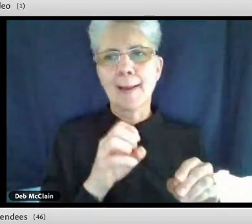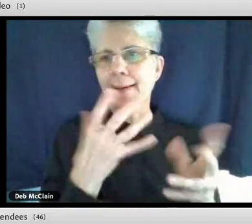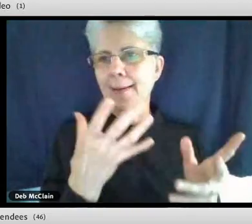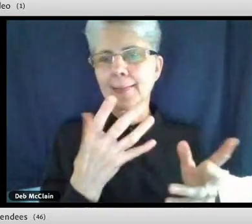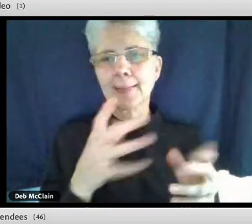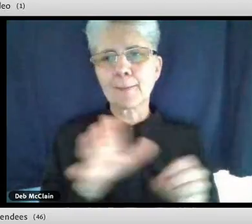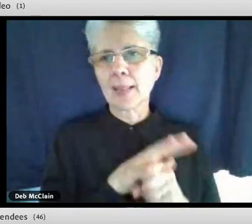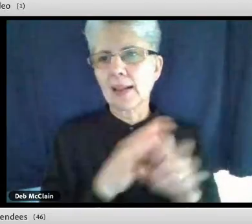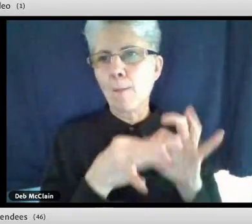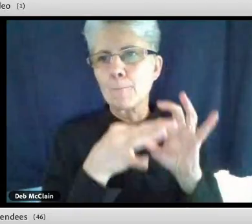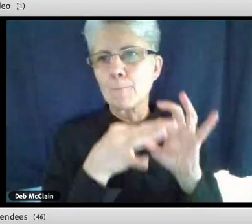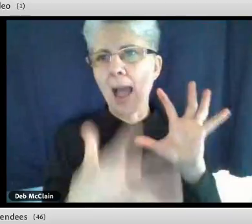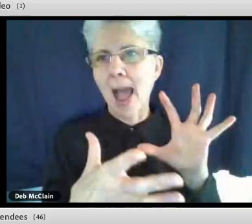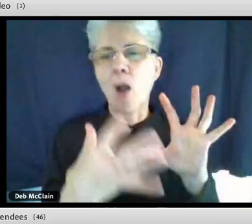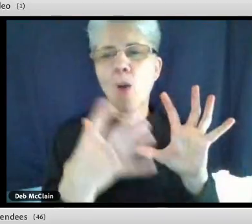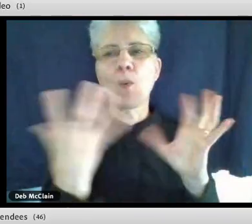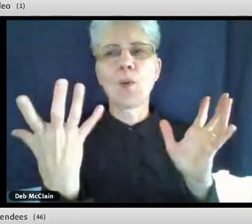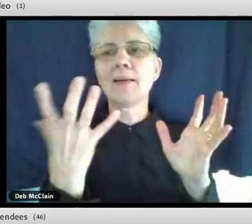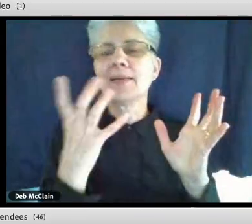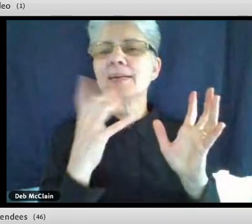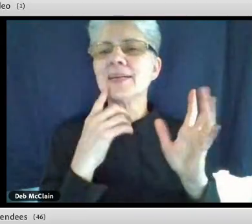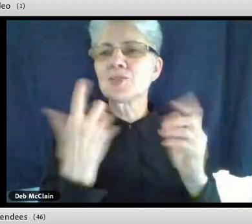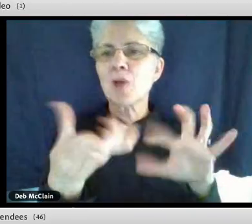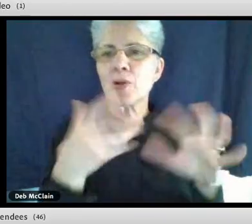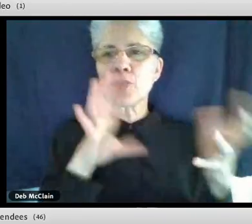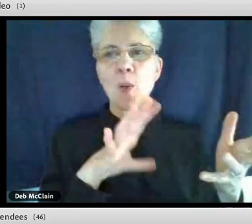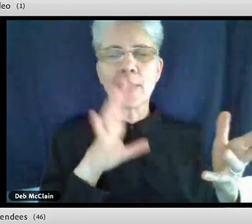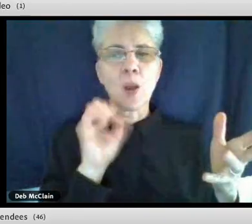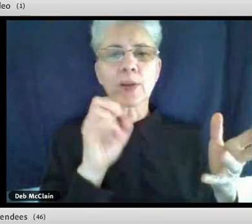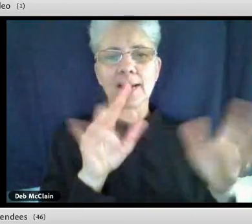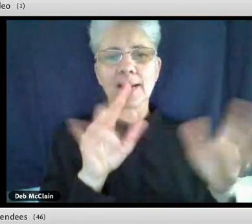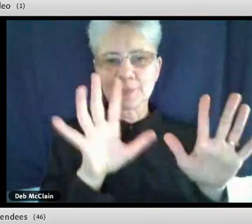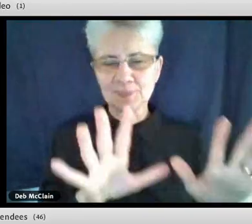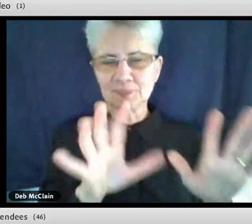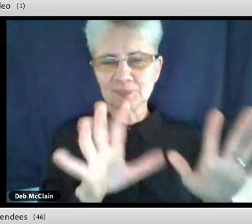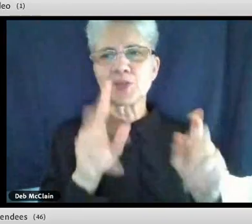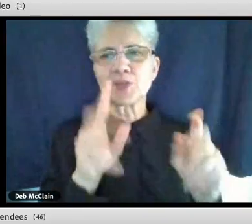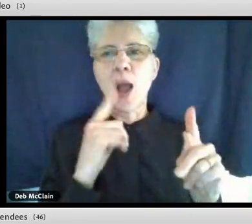Okay, so I was just showing you how Facebook also had some great information there. I'm going to go back to the PowerPoint.